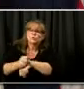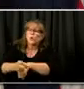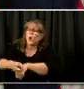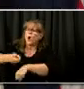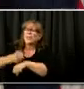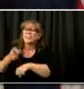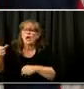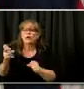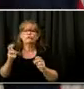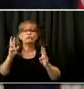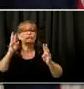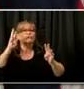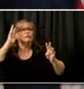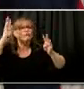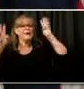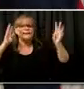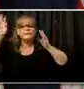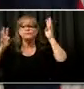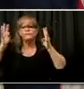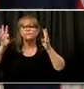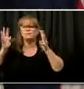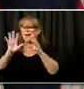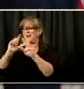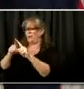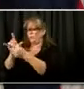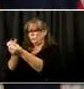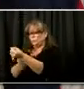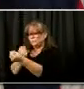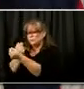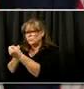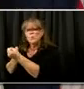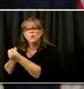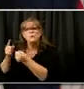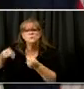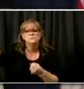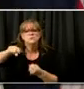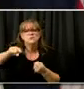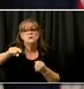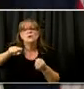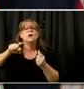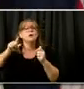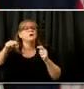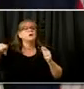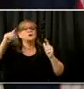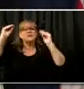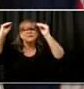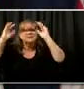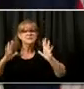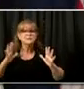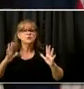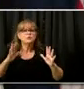this year our educators have been dedicated determined in the face of relentless challenges